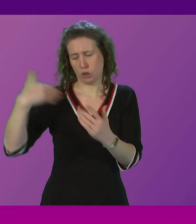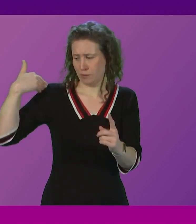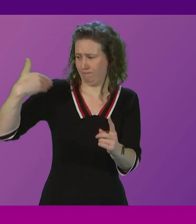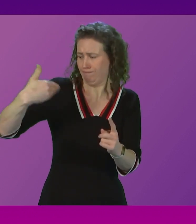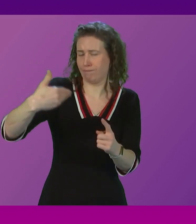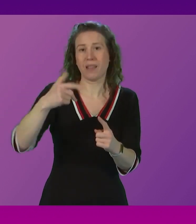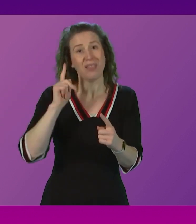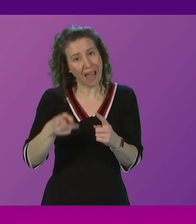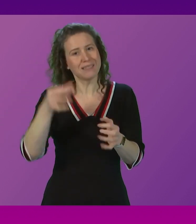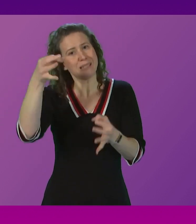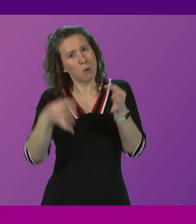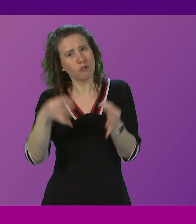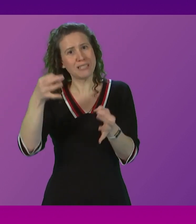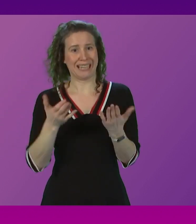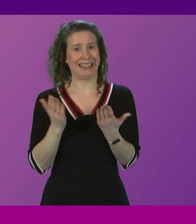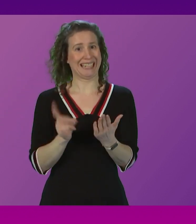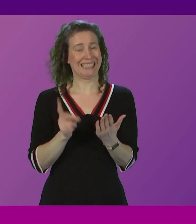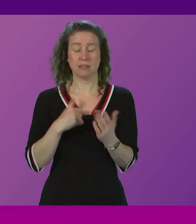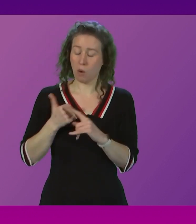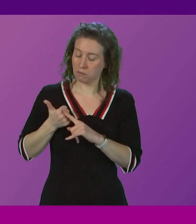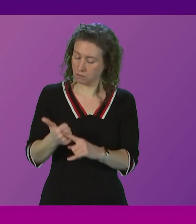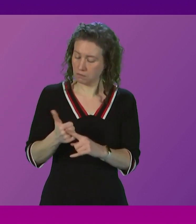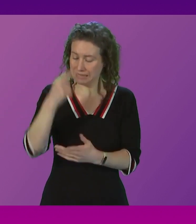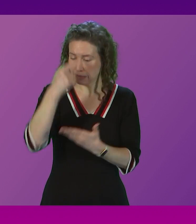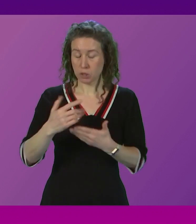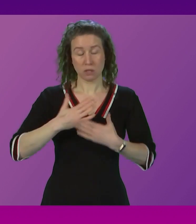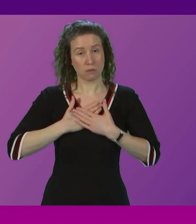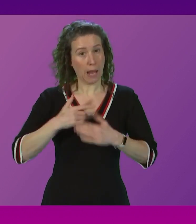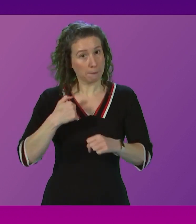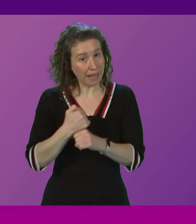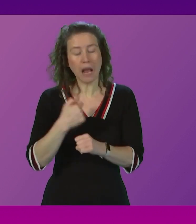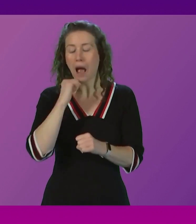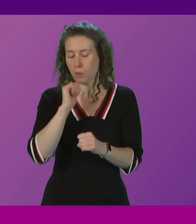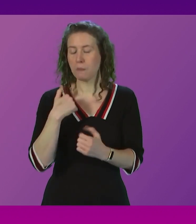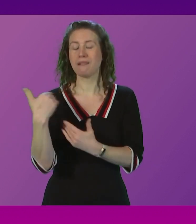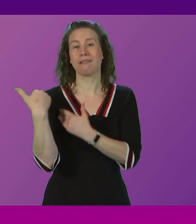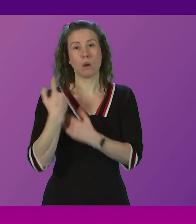is democracy. I stand by the decisions that I take, and I will be accountable and will